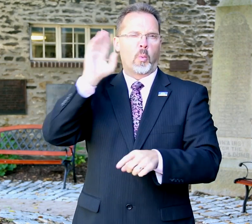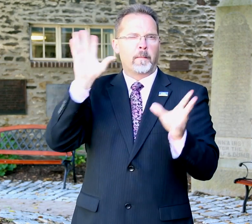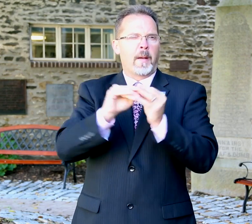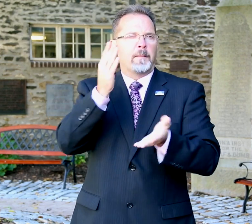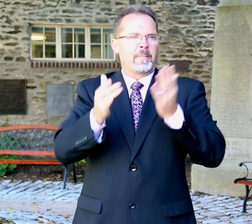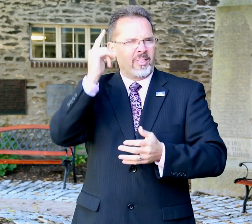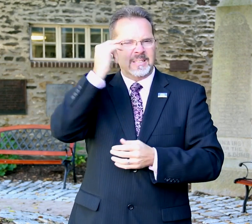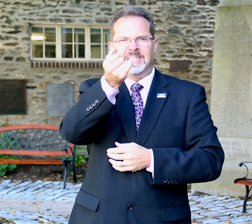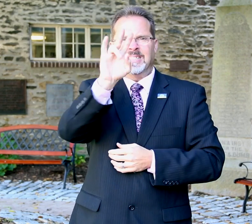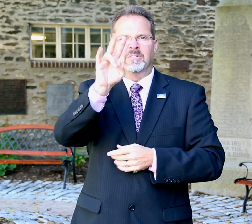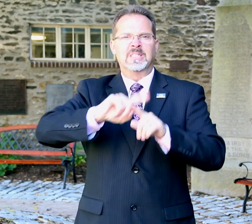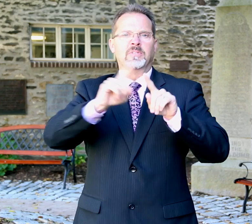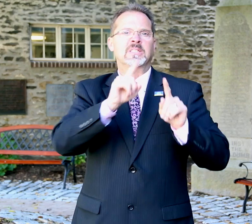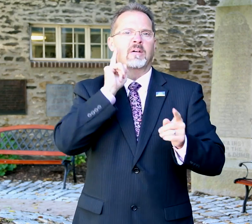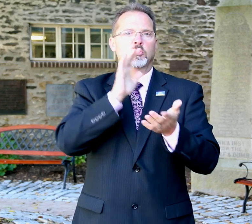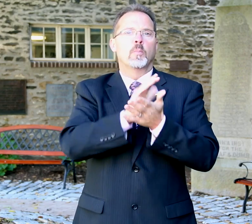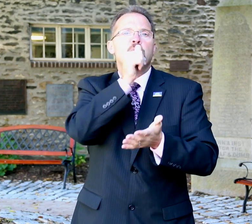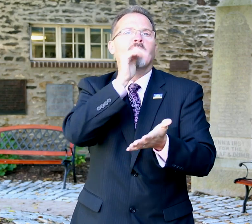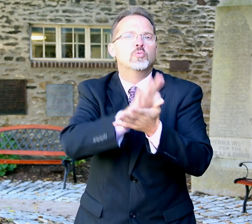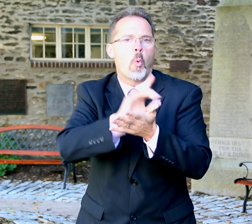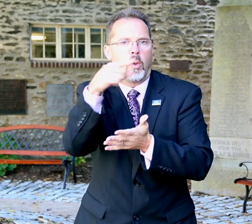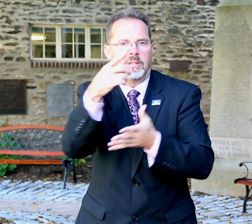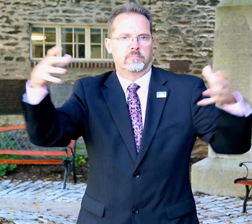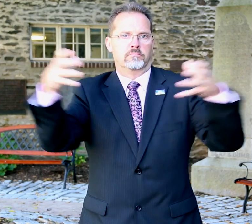Wherein I think, seven other deaf schools -private schools will gather to meet